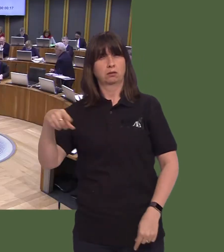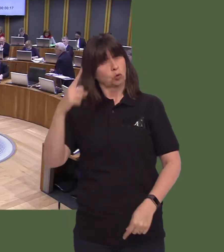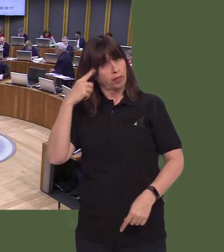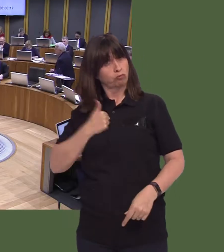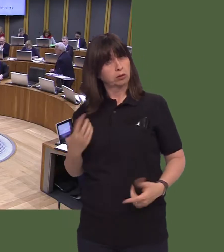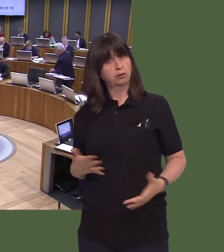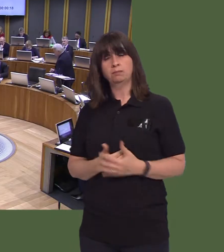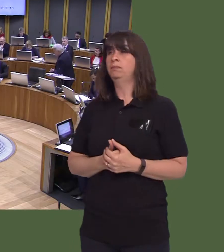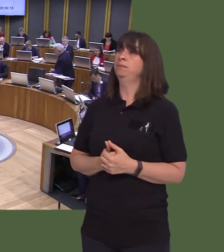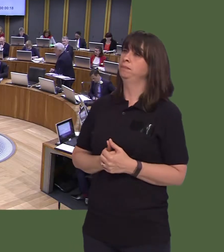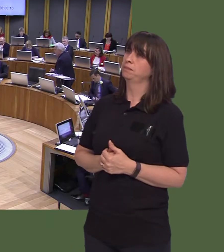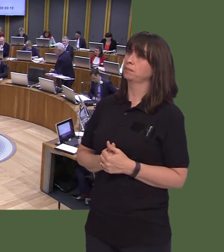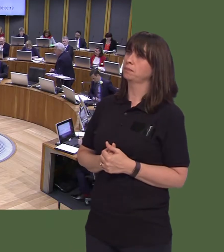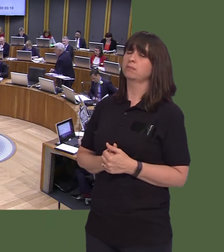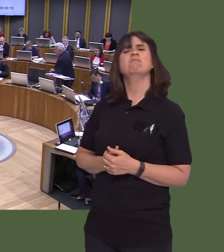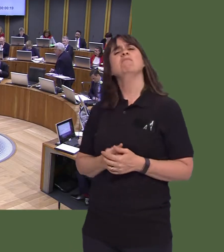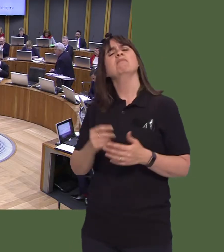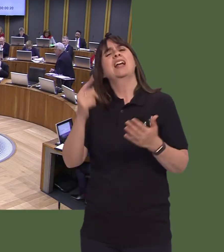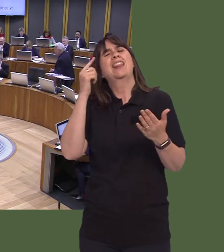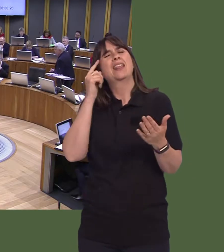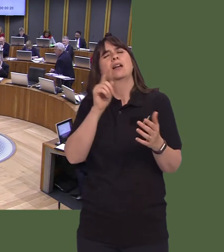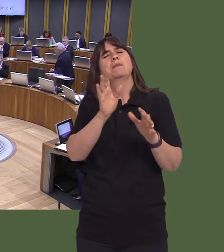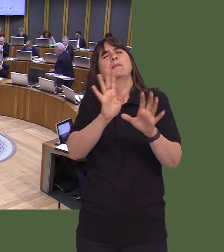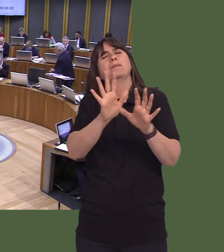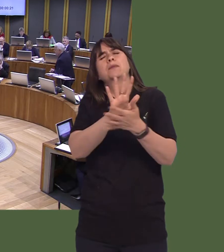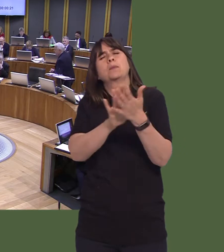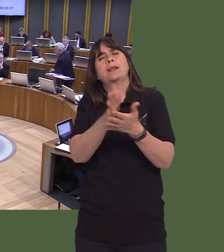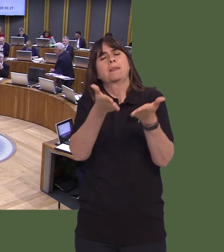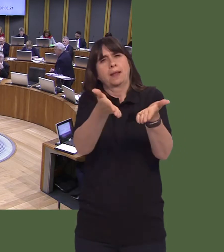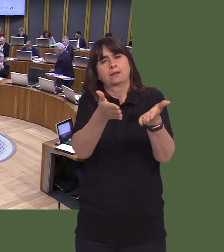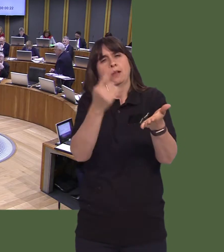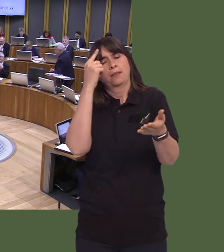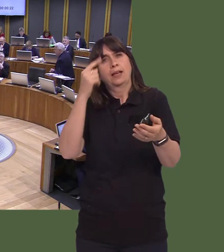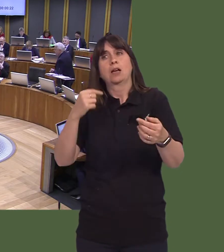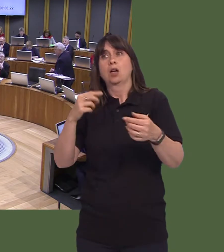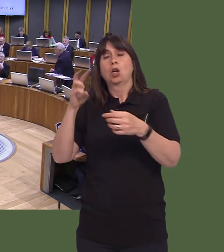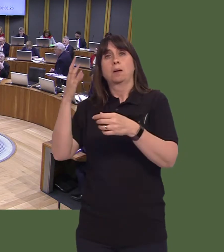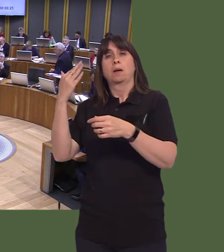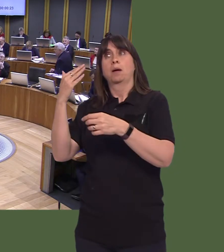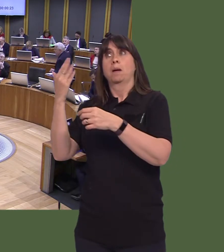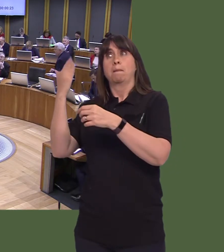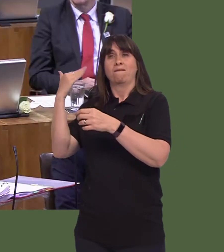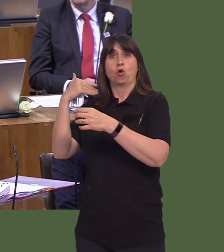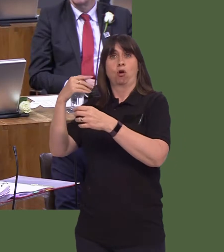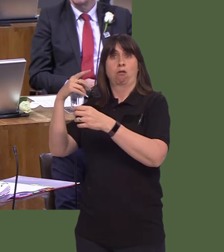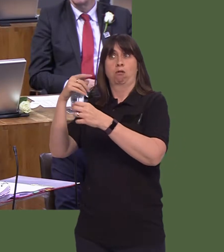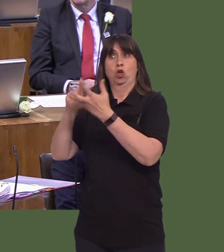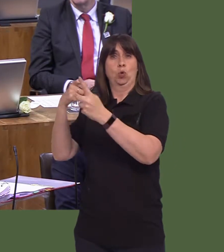Carwyn Jones AM: I disagree with the way that it's been put, because I think we've come a long way from where the UK Government were; they have given a lot of ground.